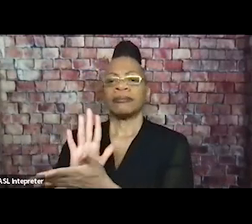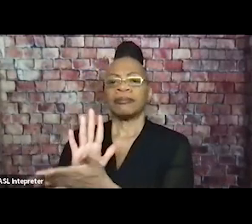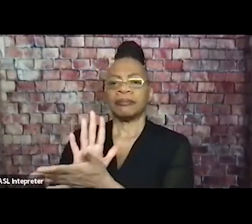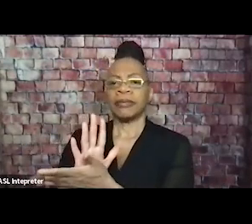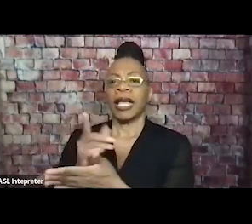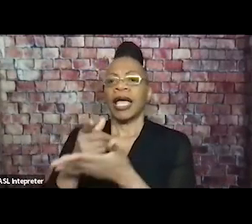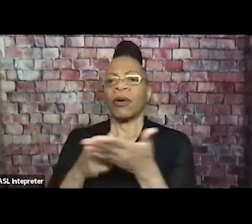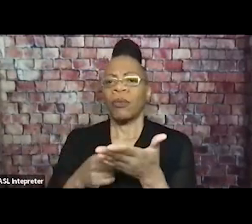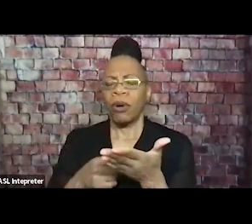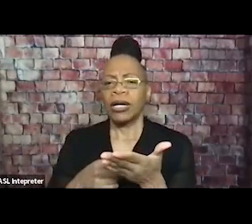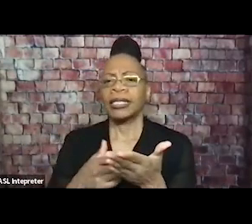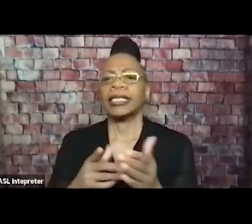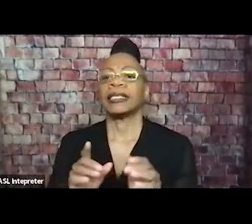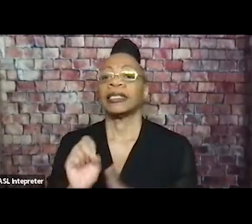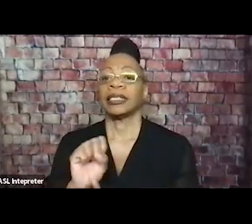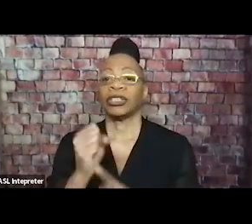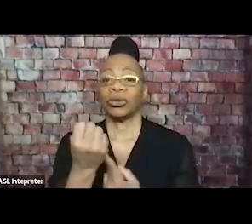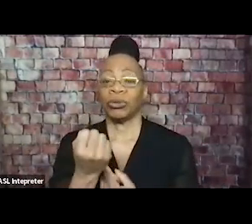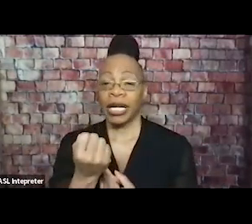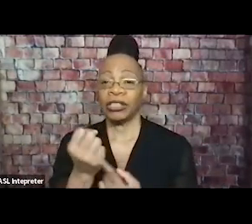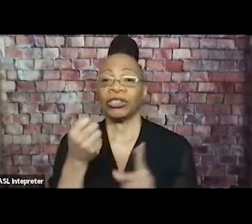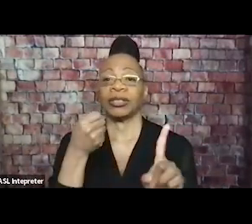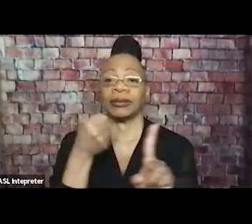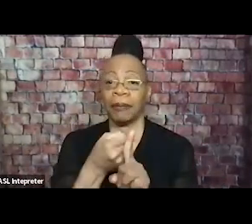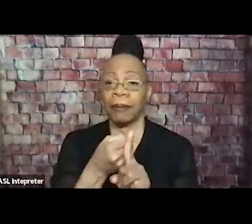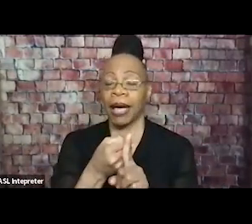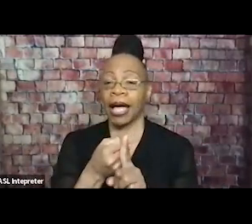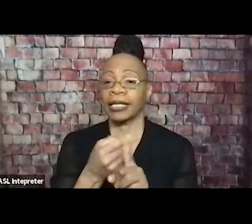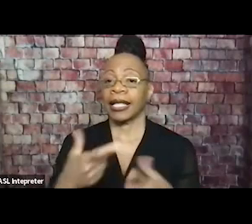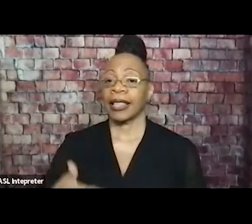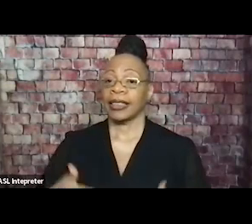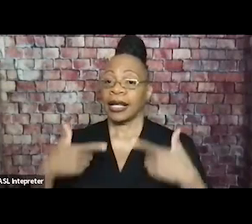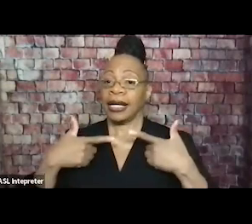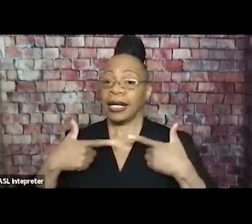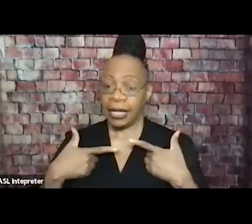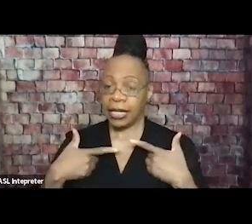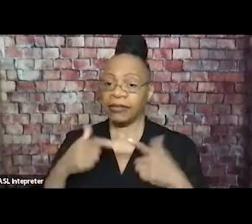on the applicant's life in living arrangement? So when we think about writing these sections